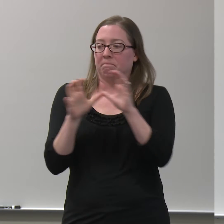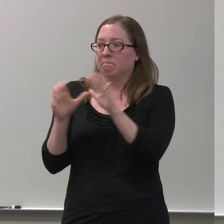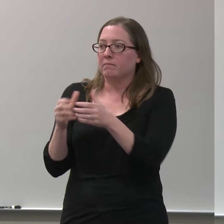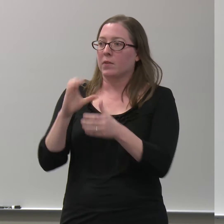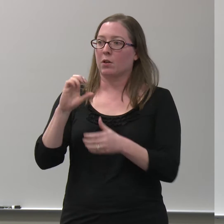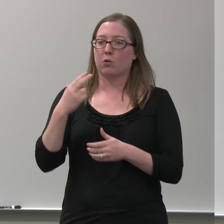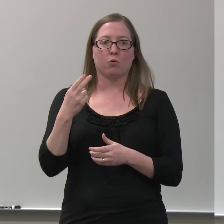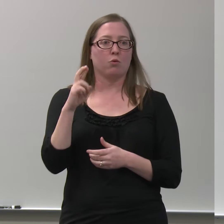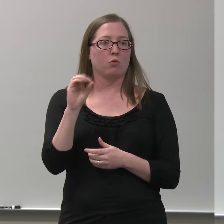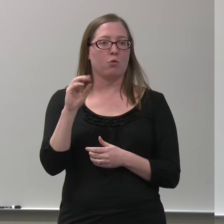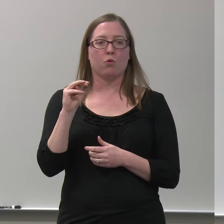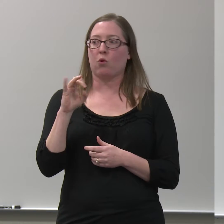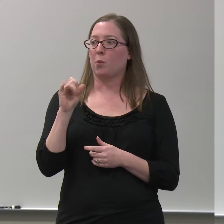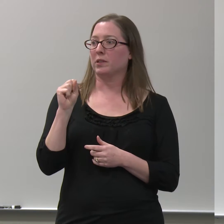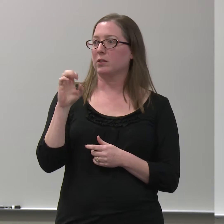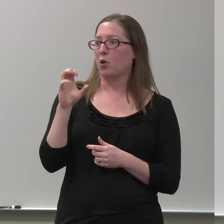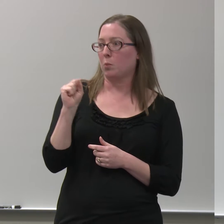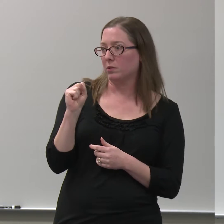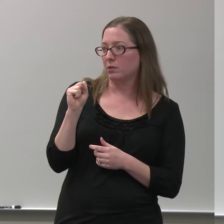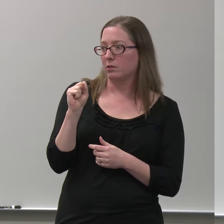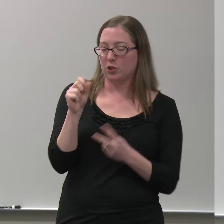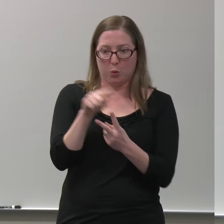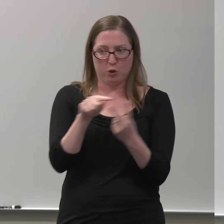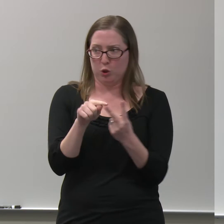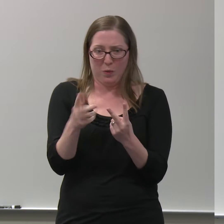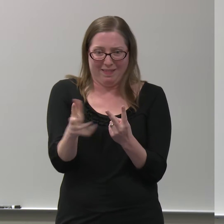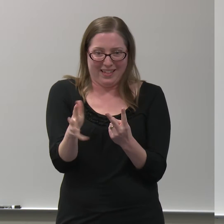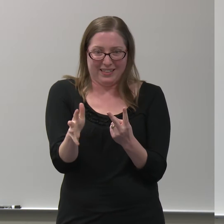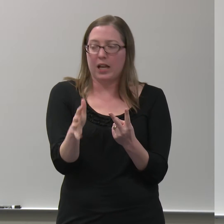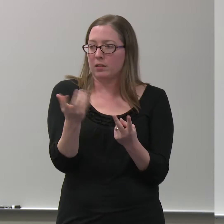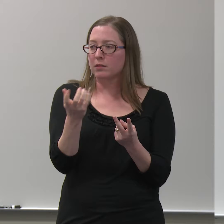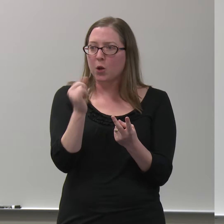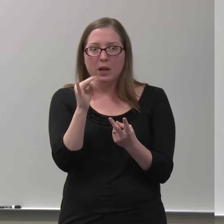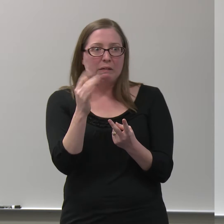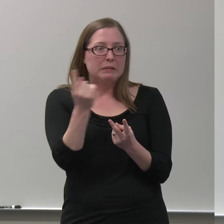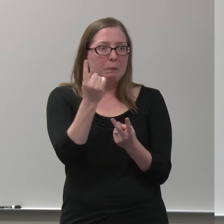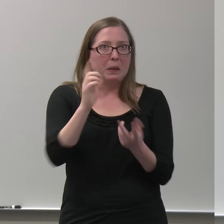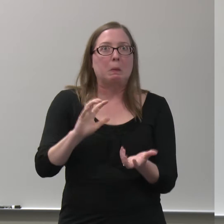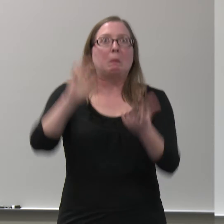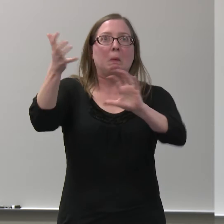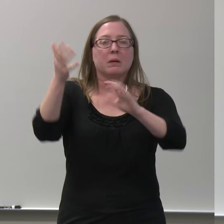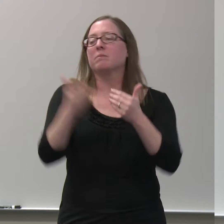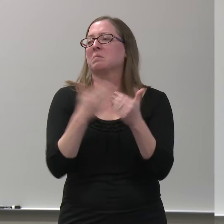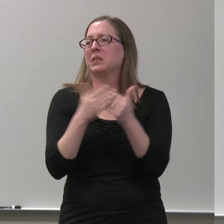so it was very easy to tell if something had gone wrong with those. So I started out my science career